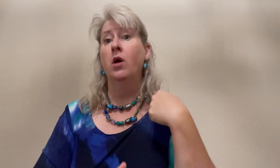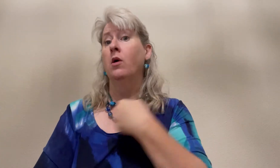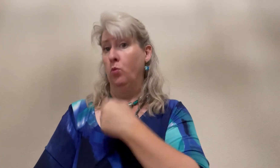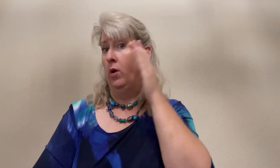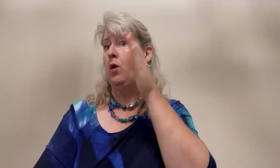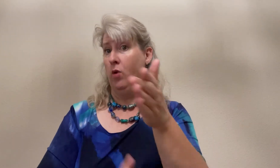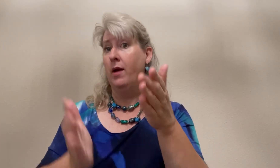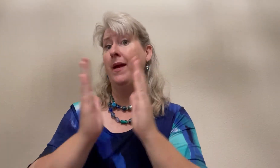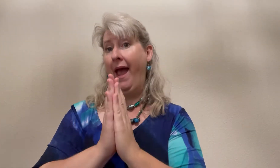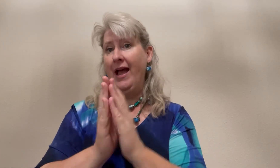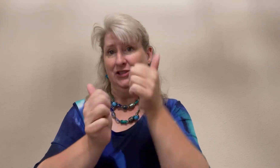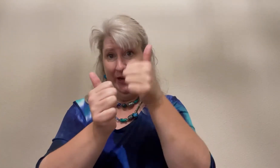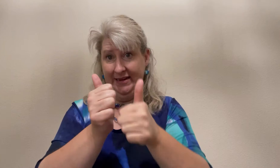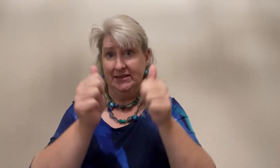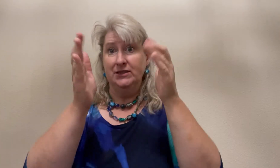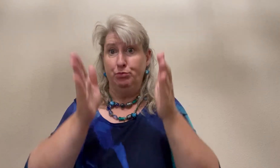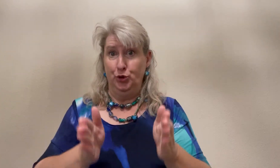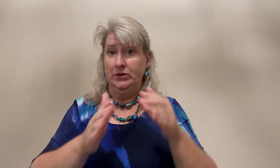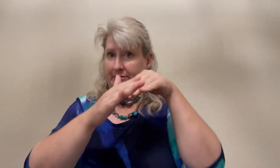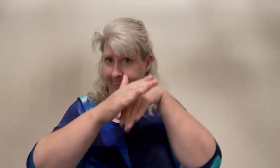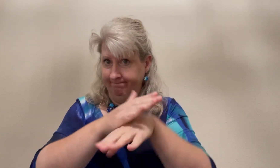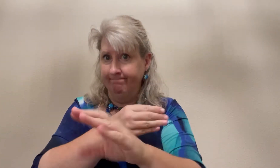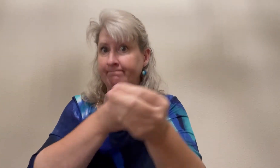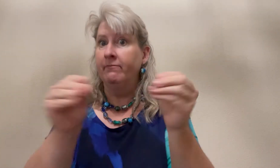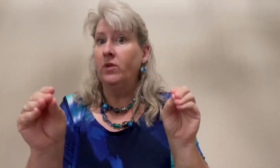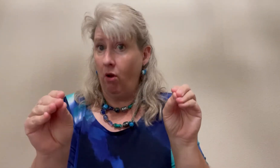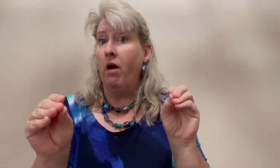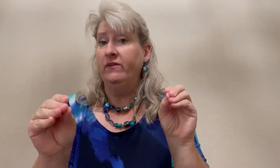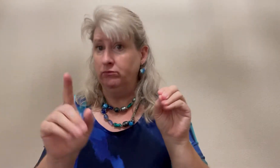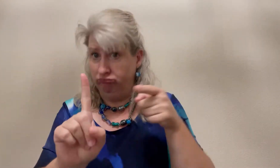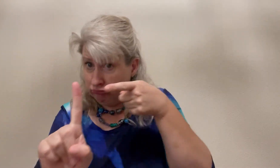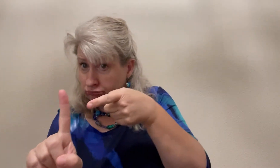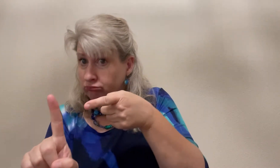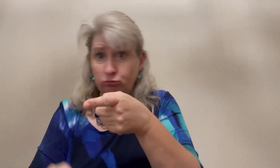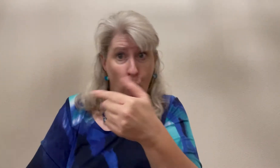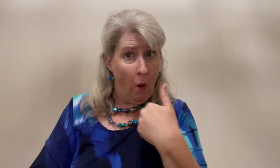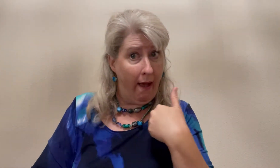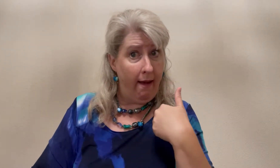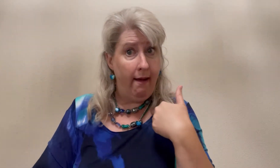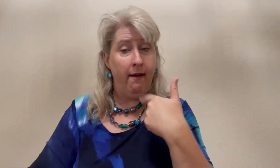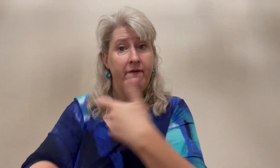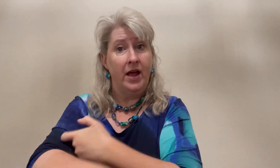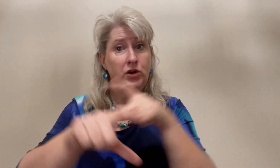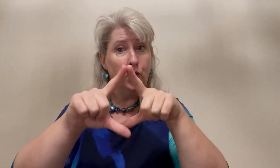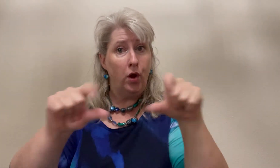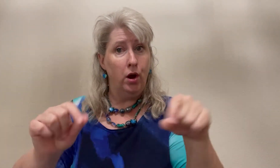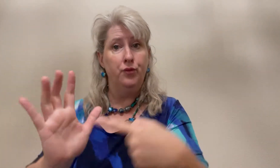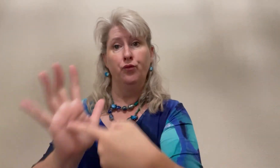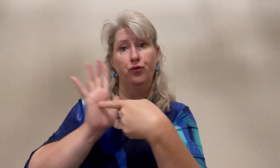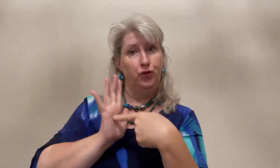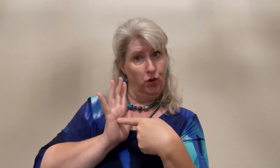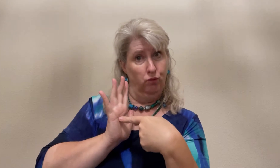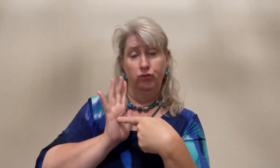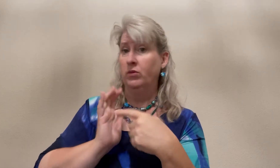We will be asking each person who comes into the office to show proof of vaccination.